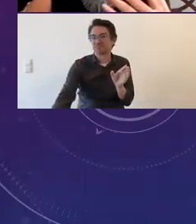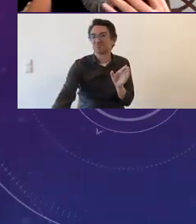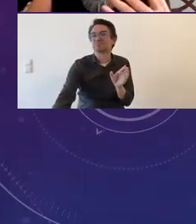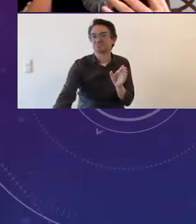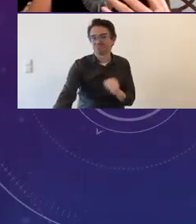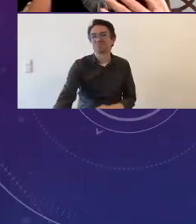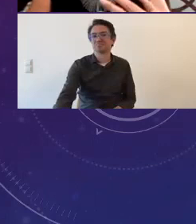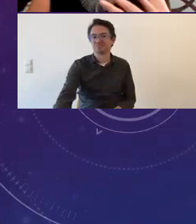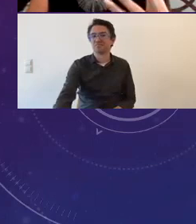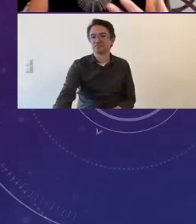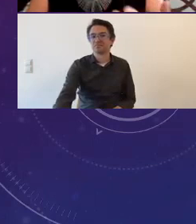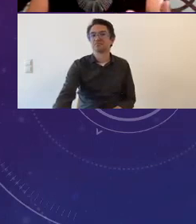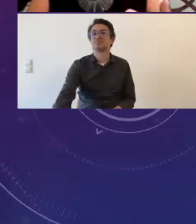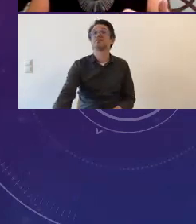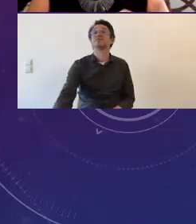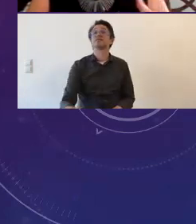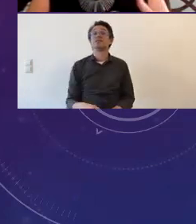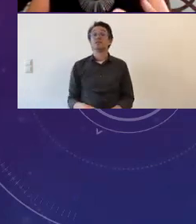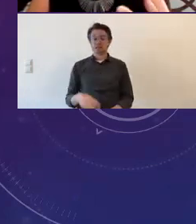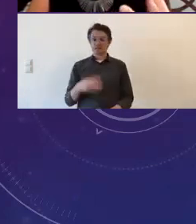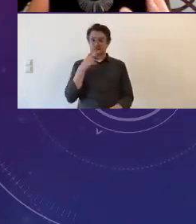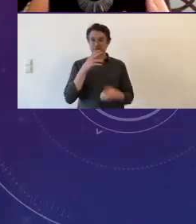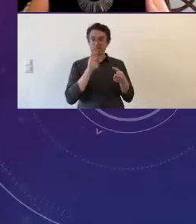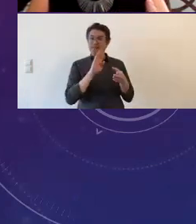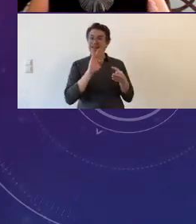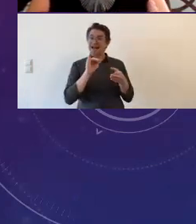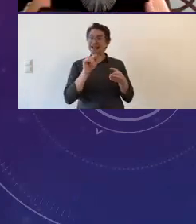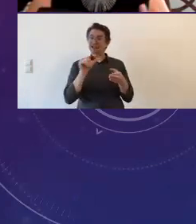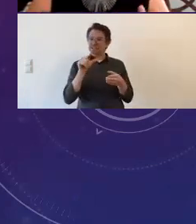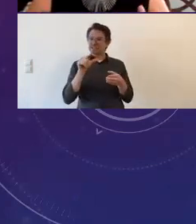hear and that's a good strategy for someone who is deaf but for someone who